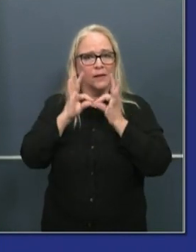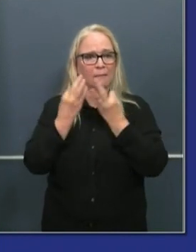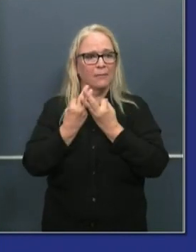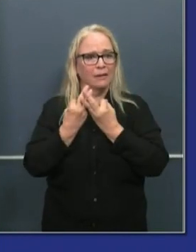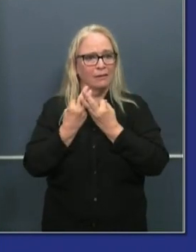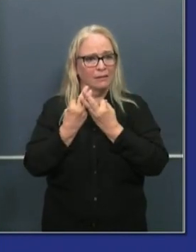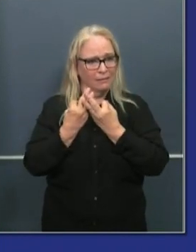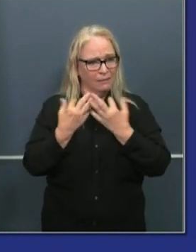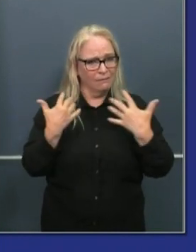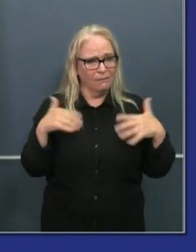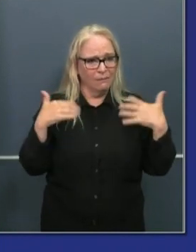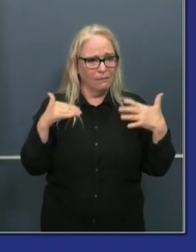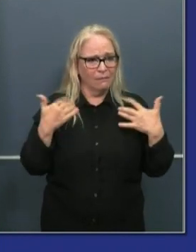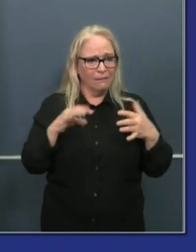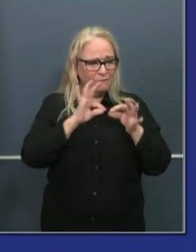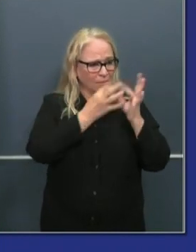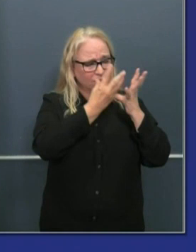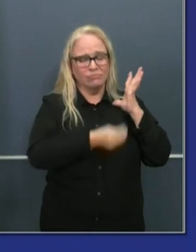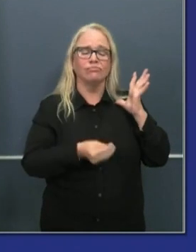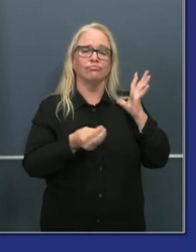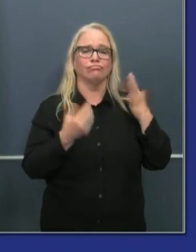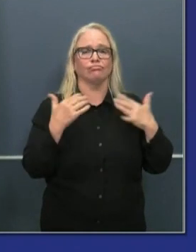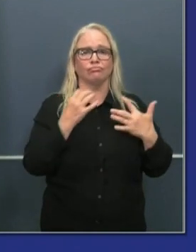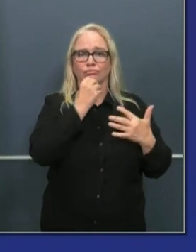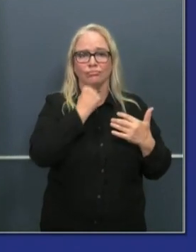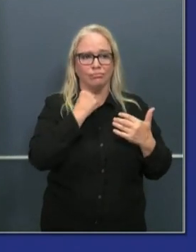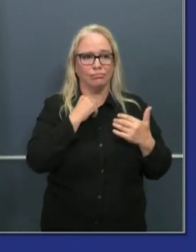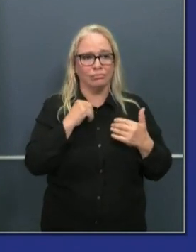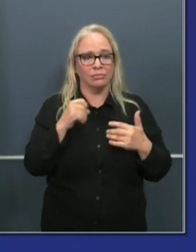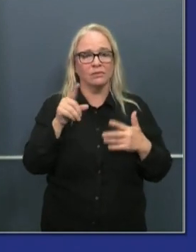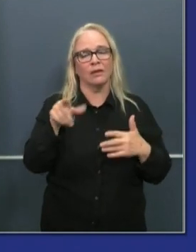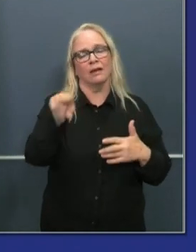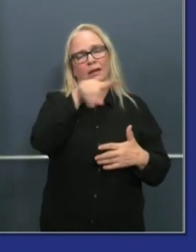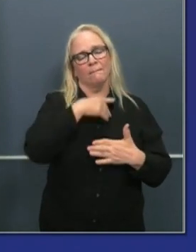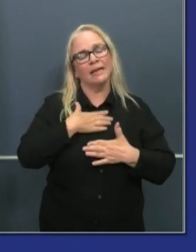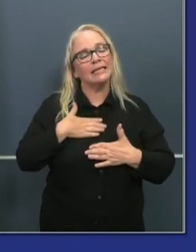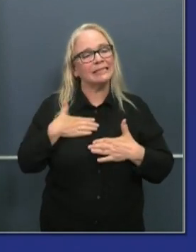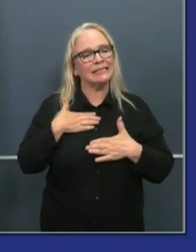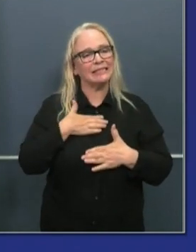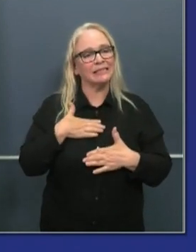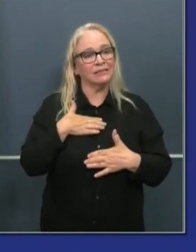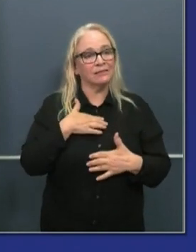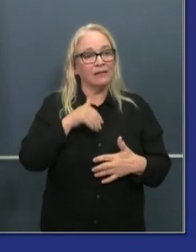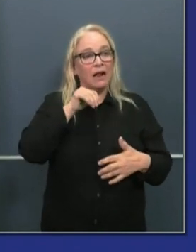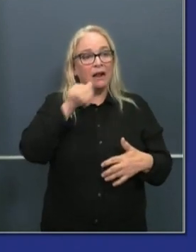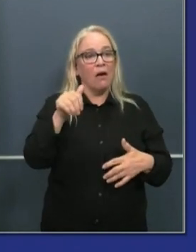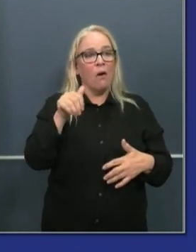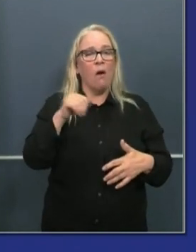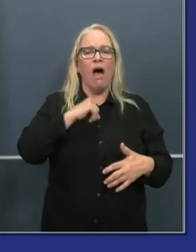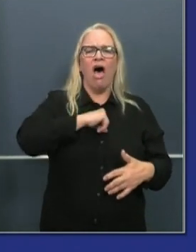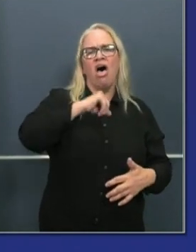CLAIMS TO A COUNTER NARRATIVE WHICH IS THE HUNDRED 10 LIVES TORN ASUNDER AND TORN APART AND FAMILY MEMBERS THAT WON'T BE CELEBRATING THE FOURTH OF JULY WEEKEND WITH THEIR LOVED ONES THIS WEEKEND BECAUSE ONE OF THEIR FAMILY MEMBERS LOST THEIR